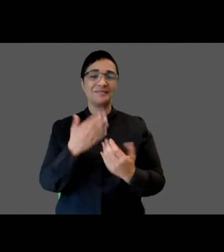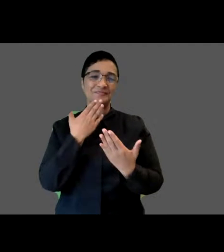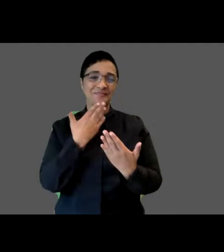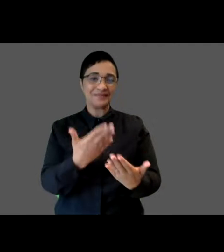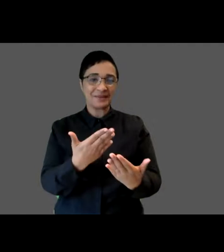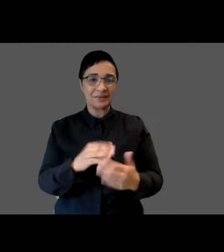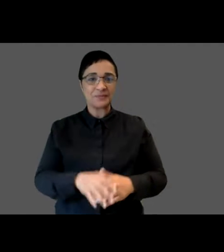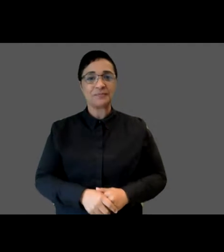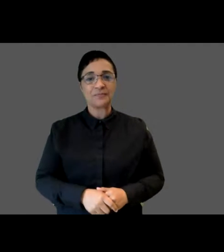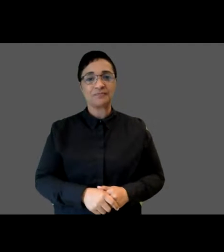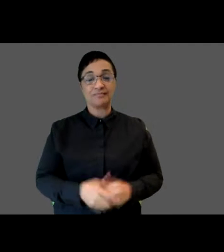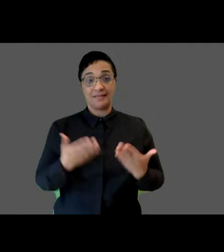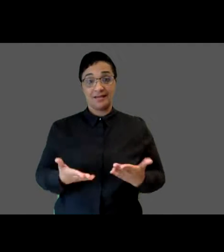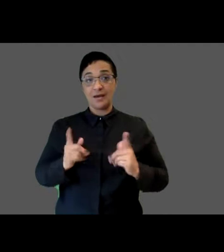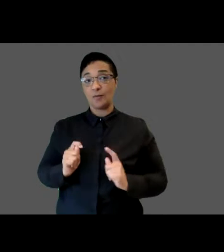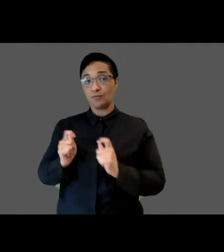And I will now pass over to Sara.